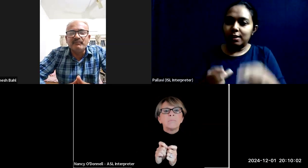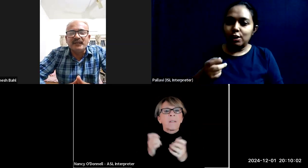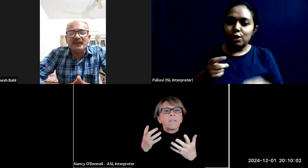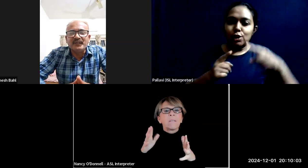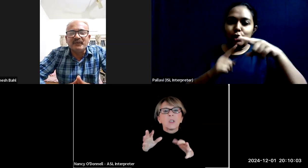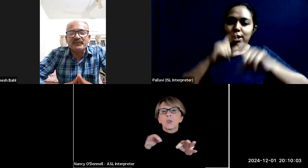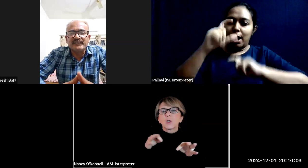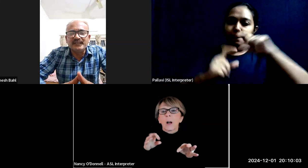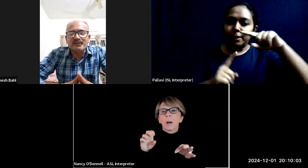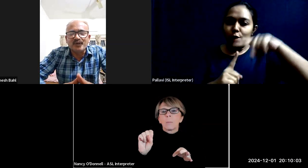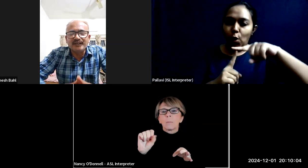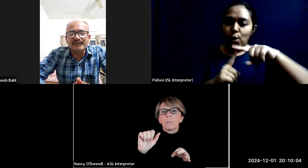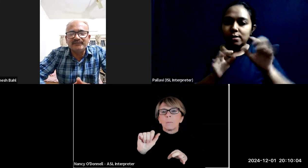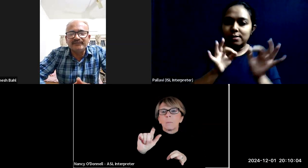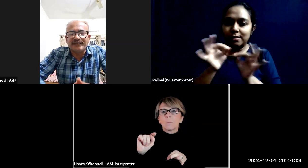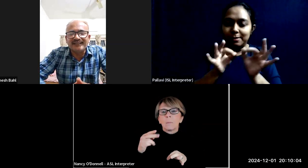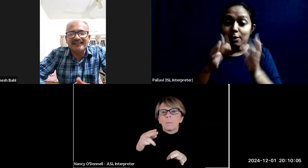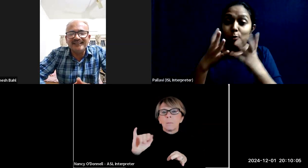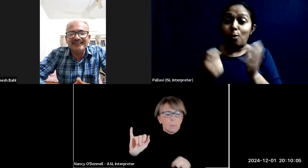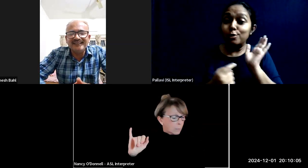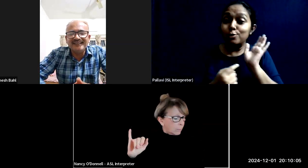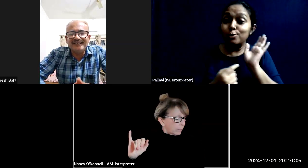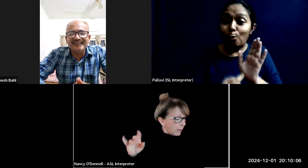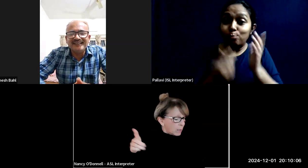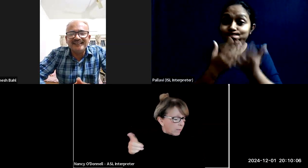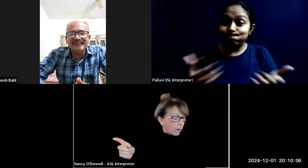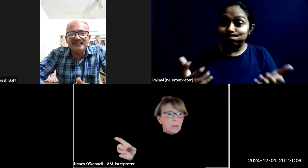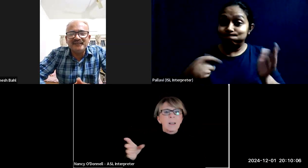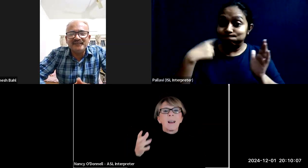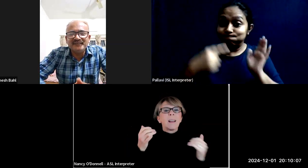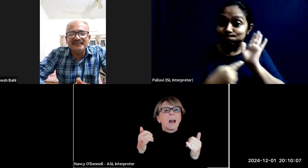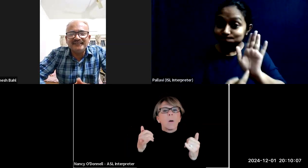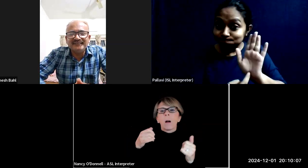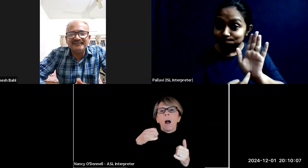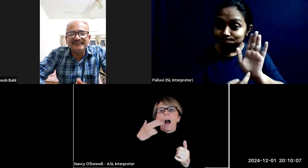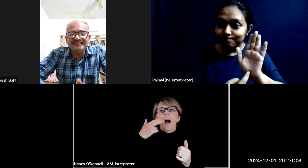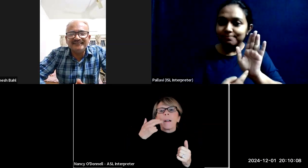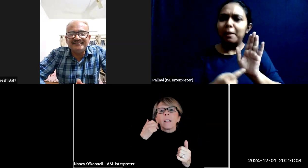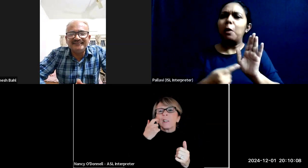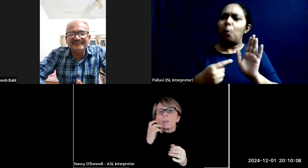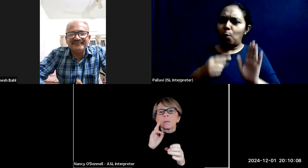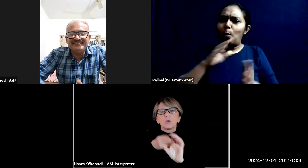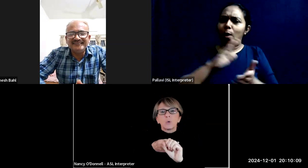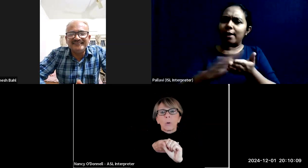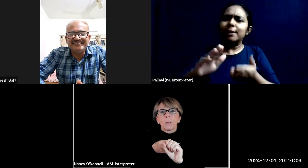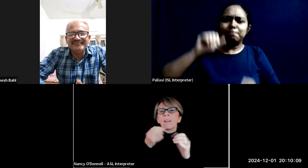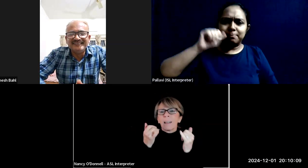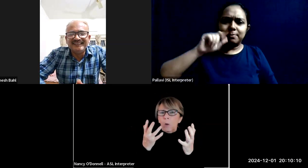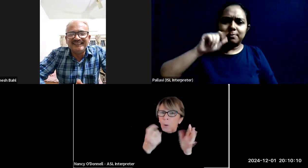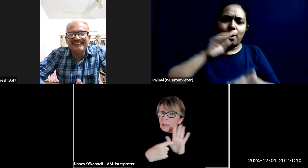But now they want to see the product of Saarthi. [Hunny speaking] Oh, okay.